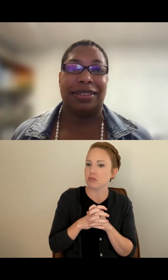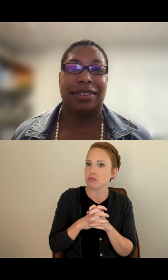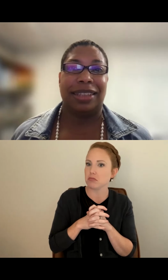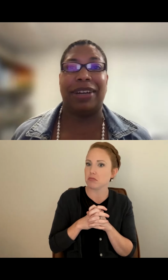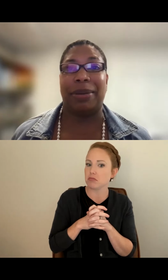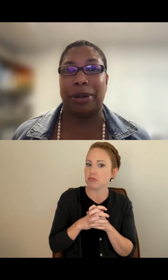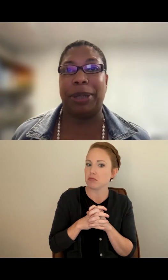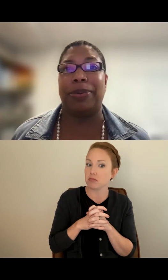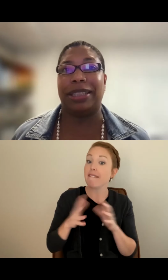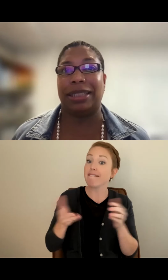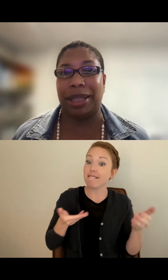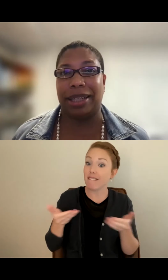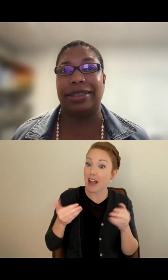Invite more people with disabilities.